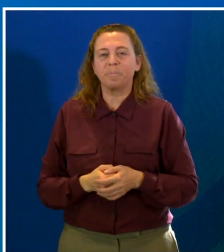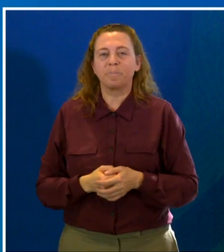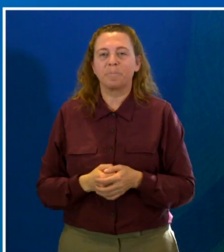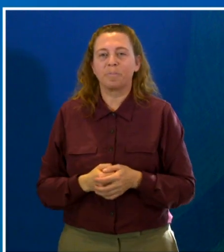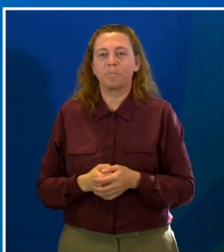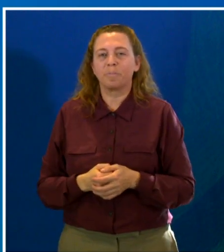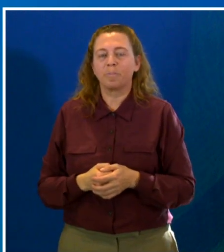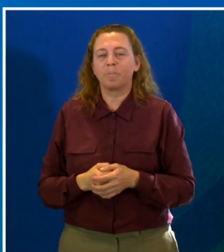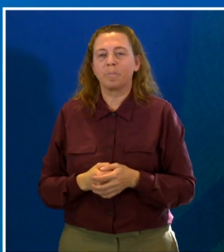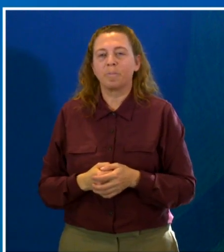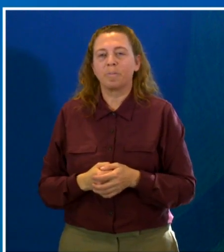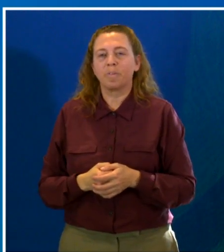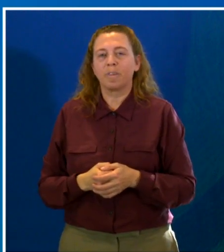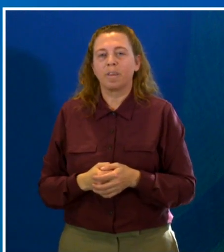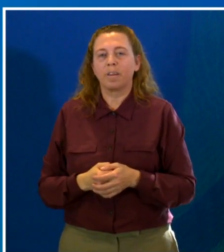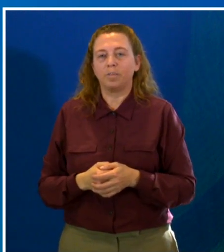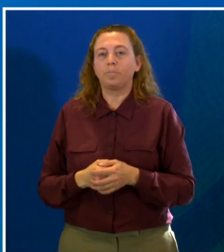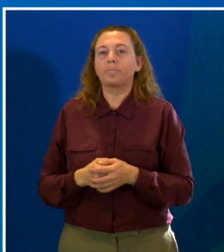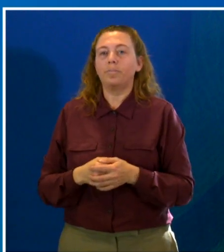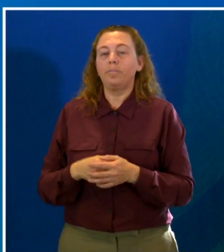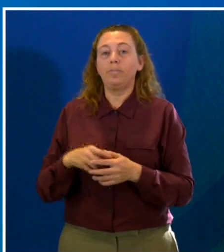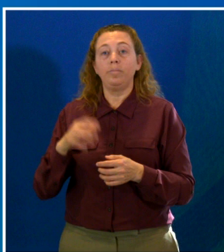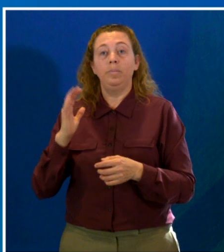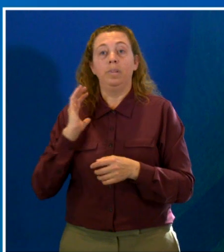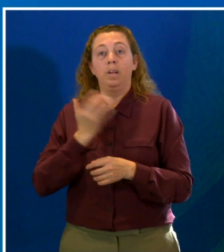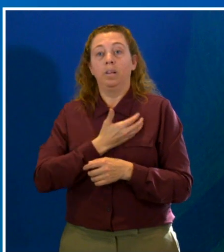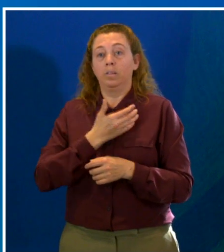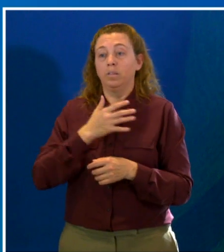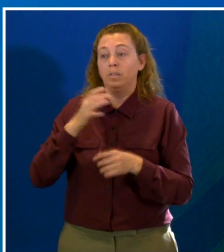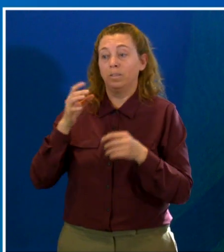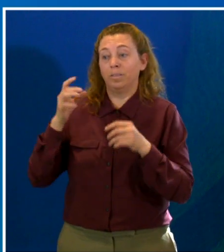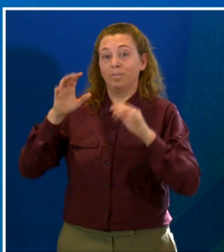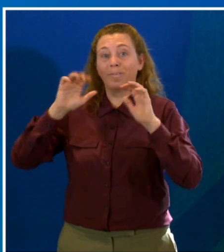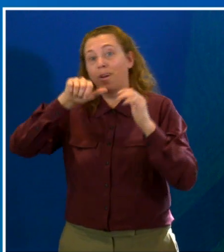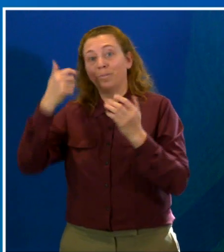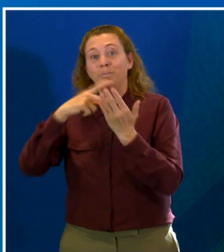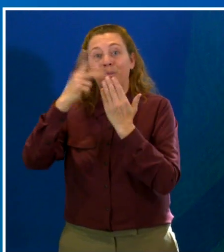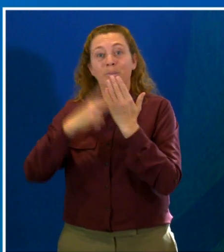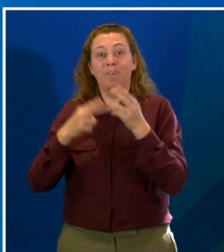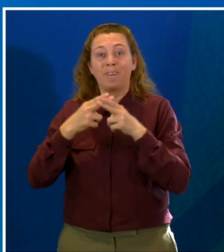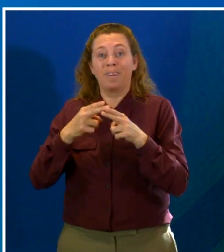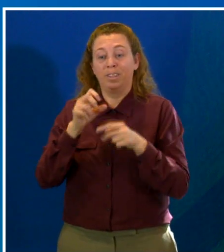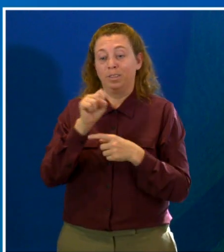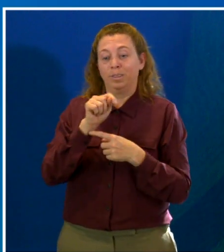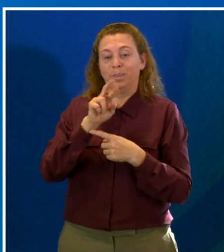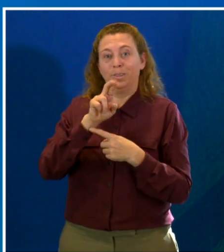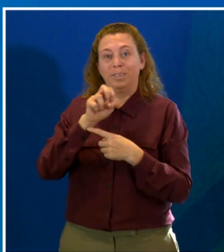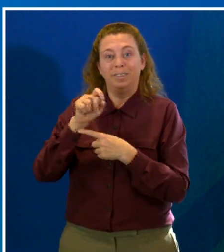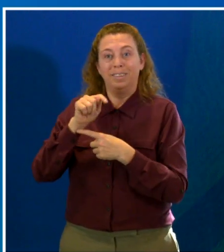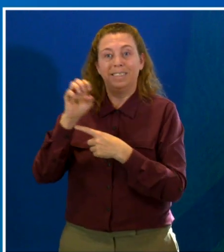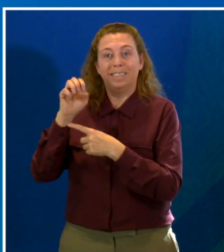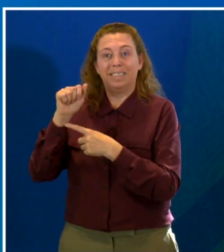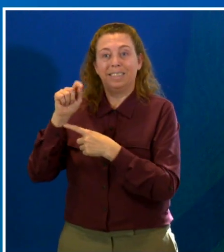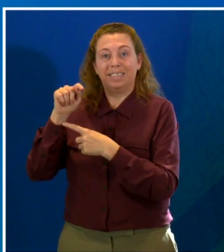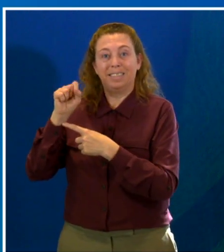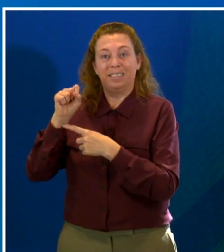with special permitting for outdoor seating on sidewalks and streets, will continue for another three years.